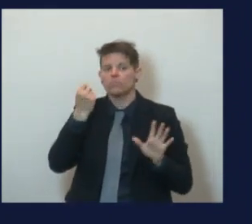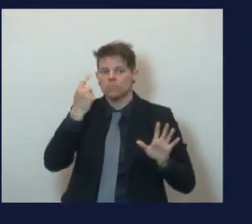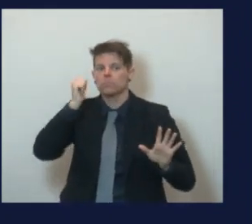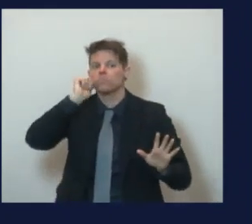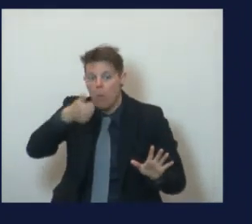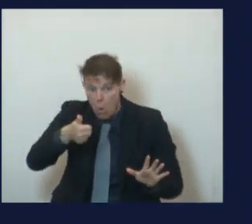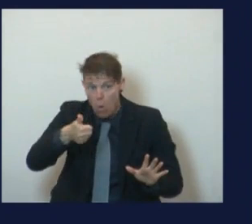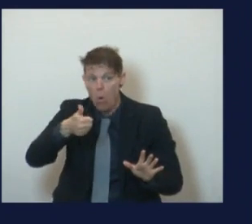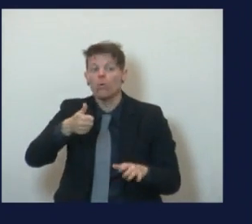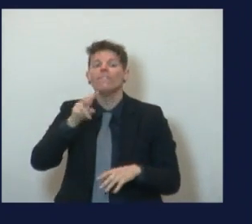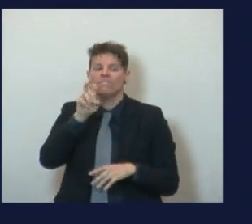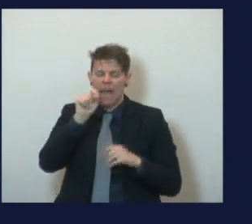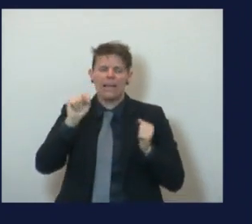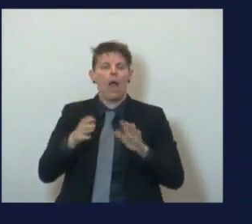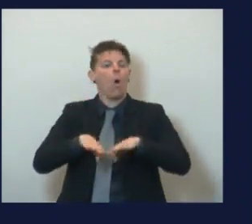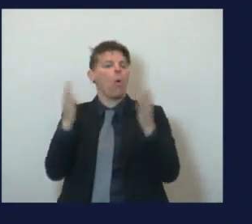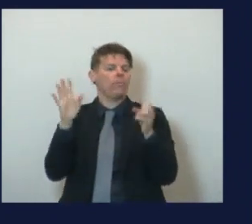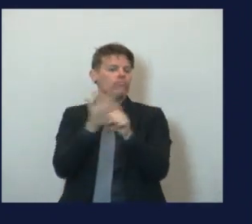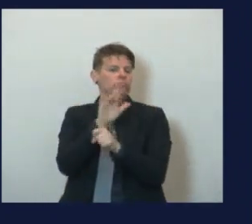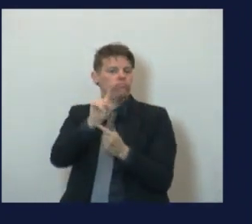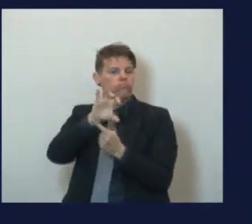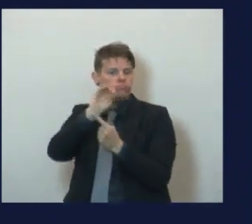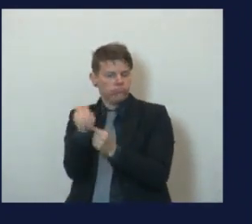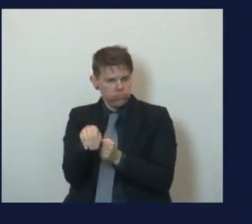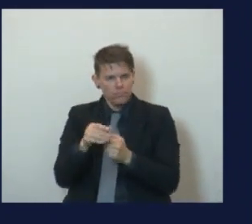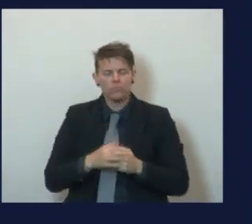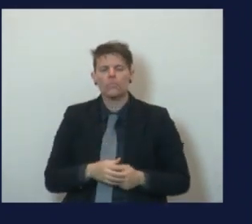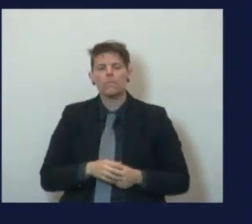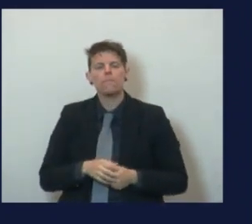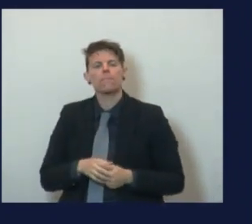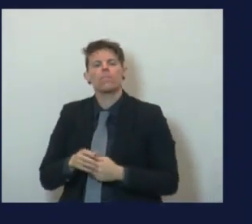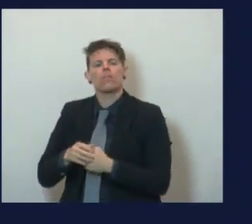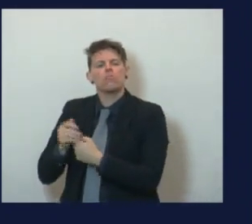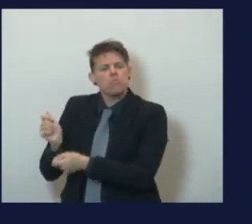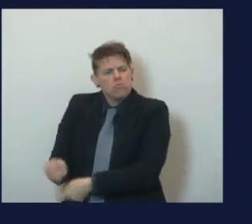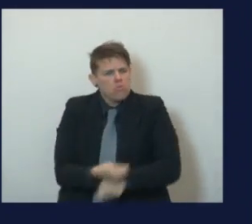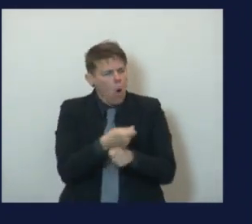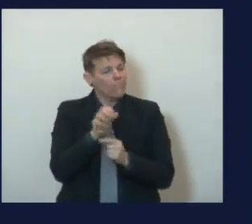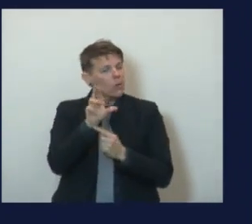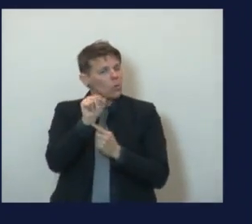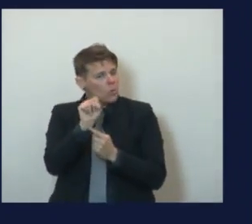THAT DID INCLUDE VETERINARIAN STARTING TOMORROW THAT NARRATIONS ARE PERMITTED TO OPERATE GOLF COURSES NOW.